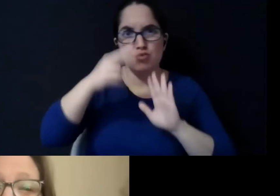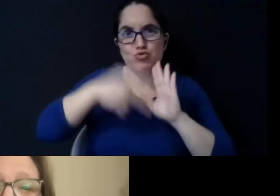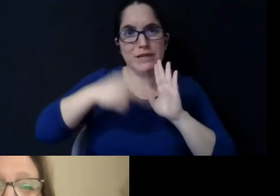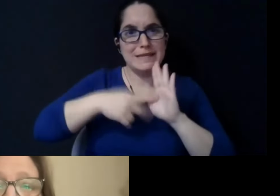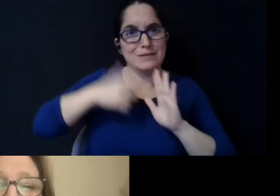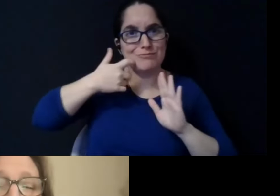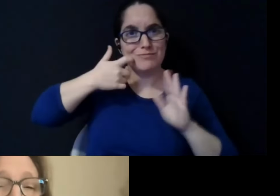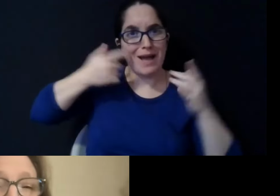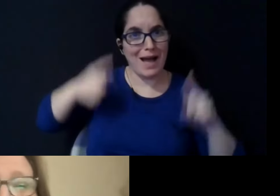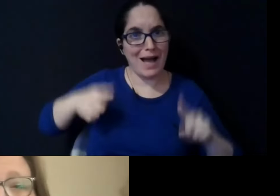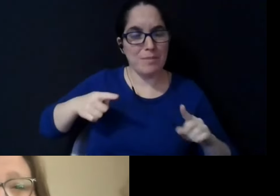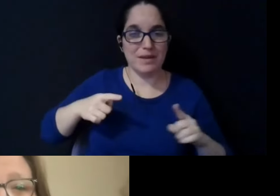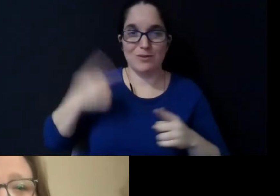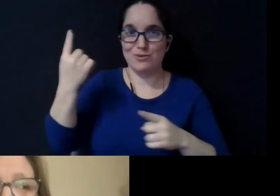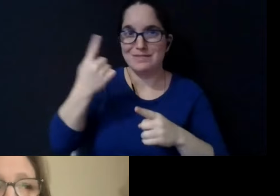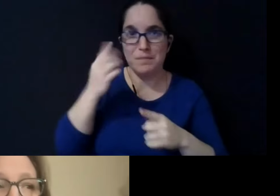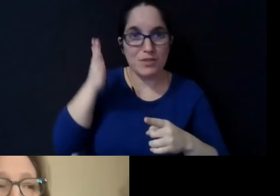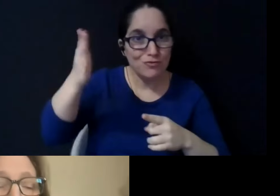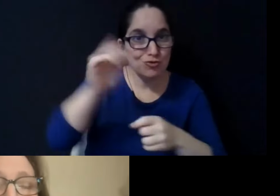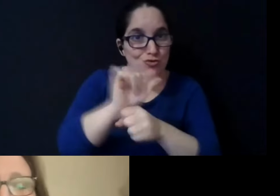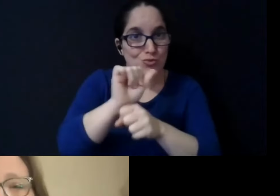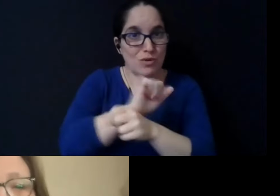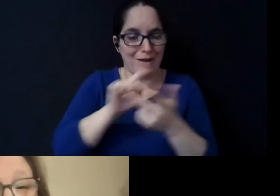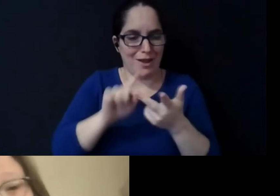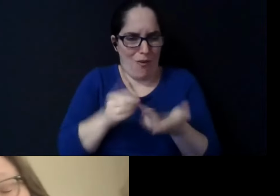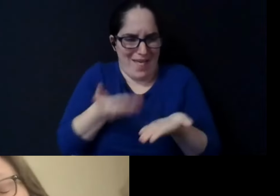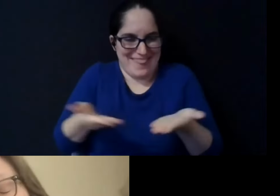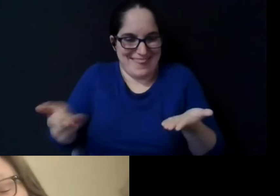that they're working, on an object that they're writing about if they're writing a profile, which